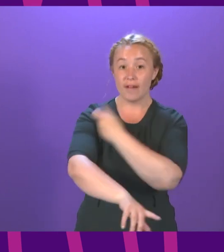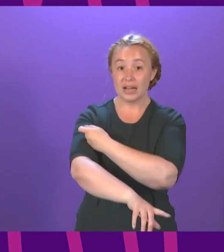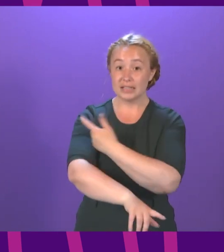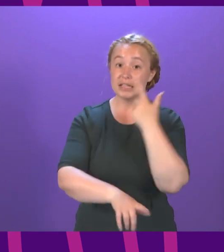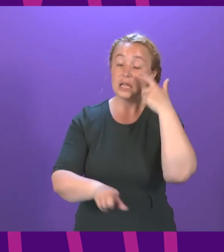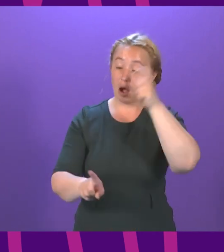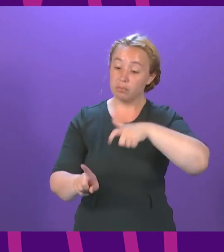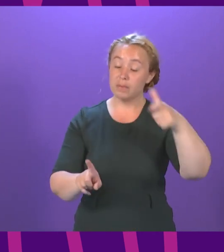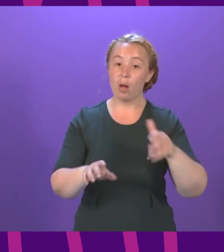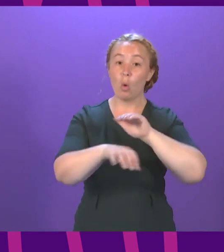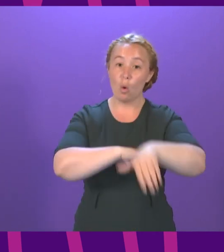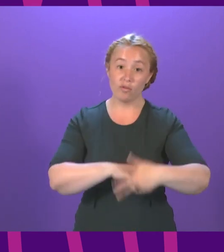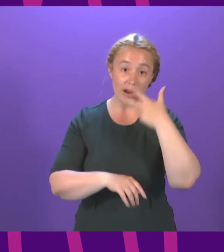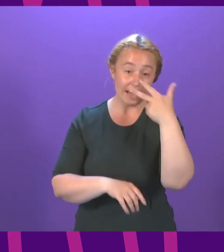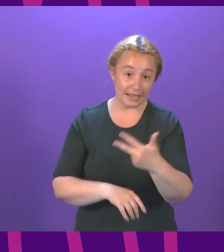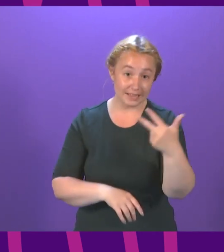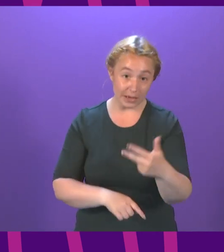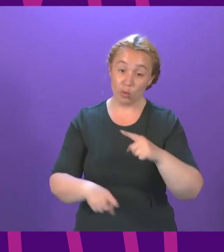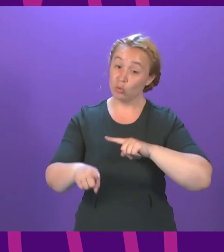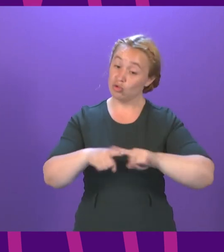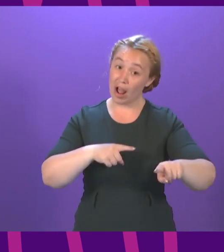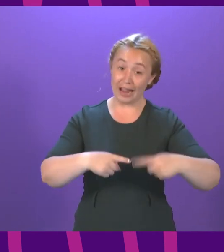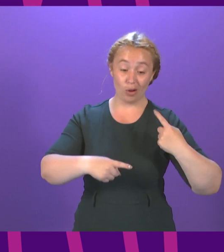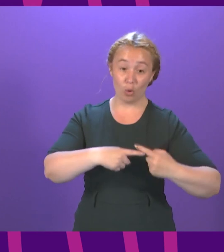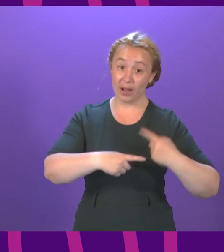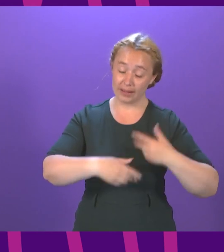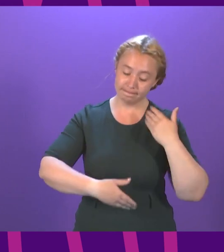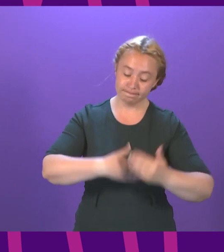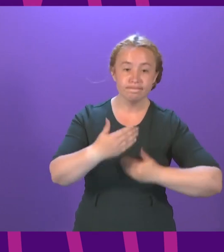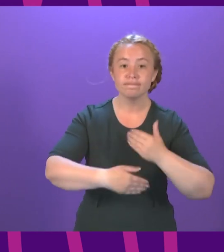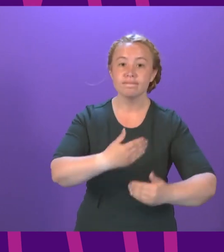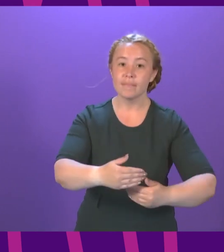over-18s as quickly as possible and, as I set out in my statement, we are making good progress